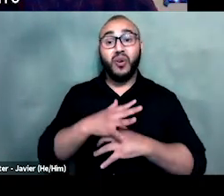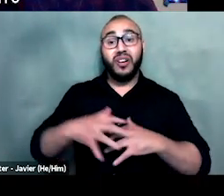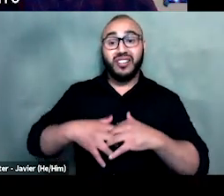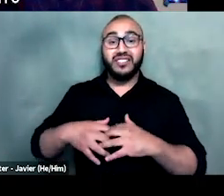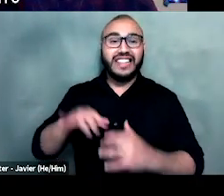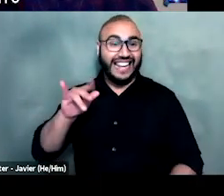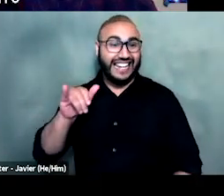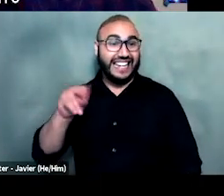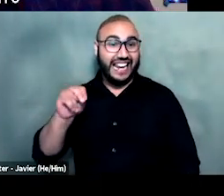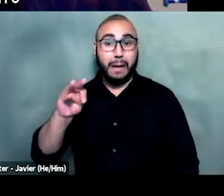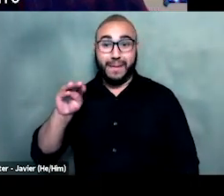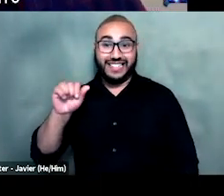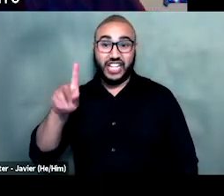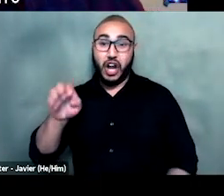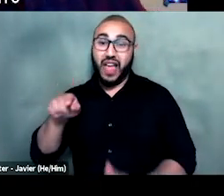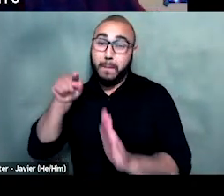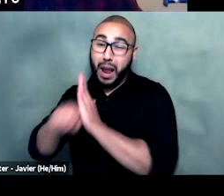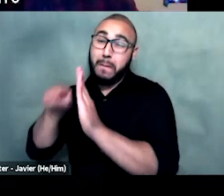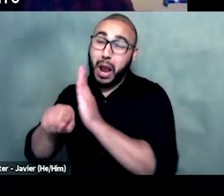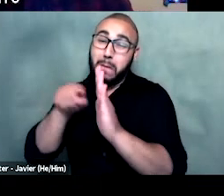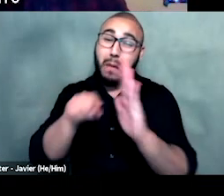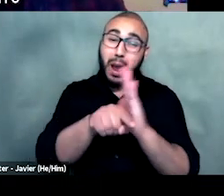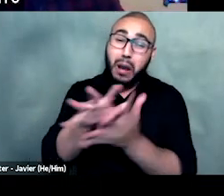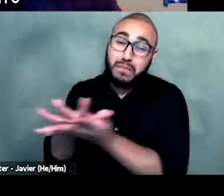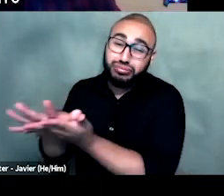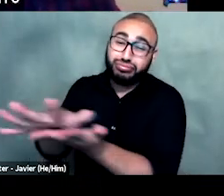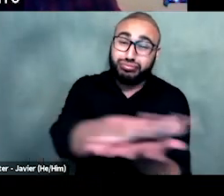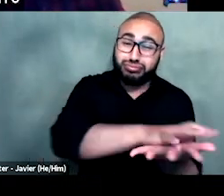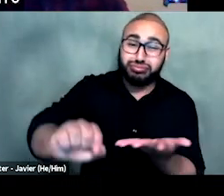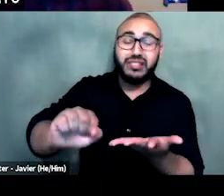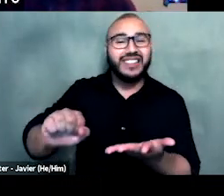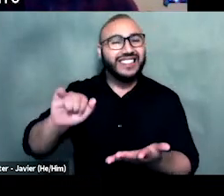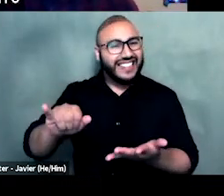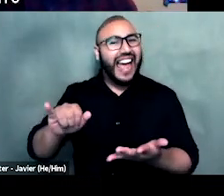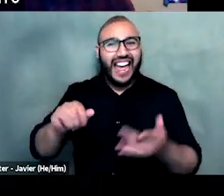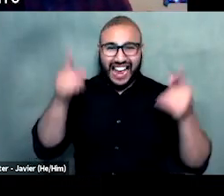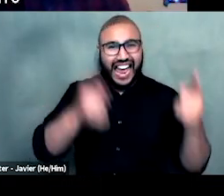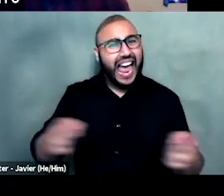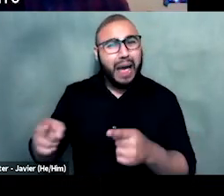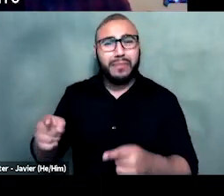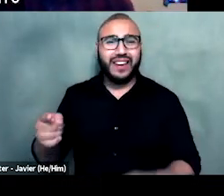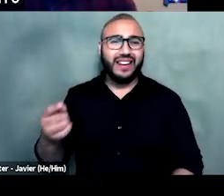commonplace. From the beginning of the conquest starting in 1492, the theft of